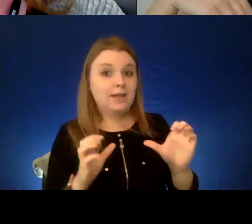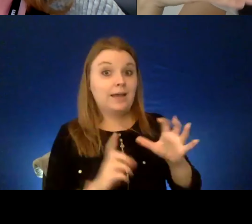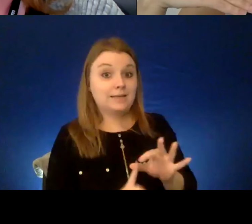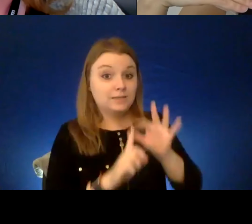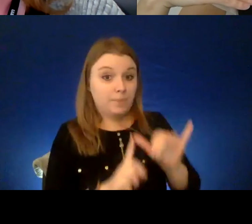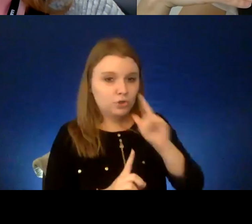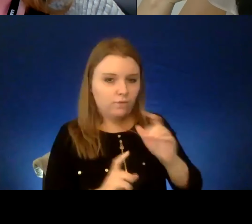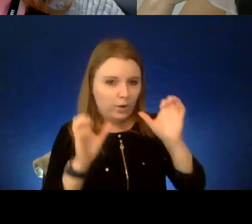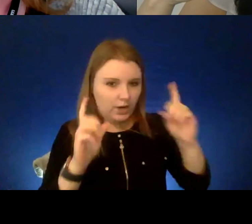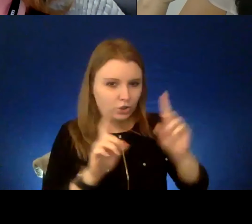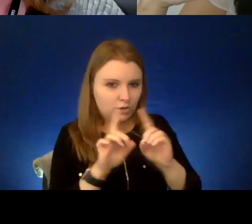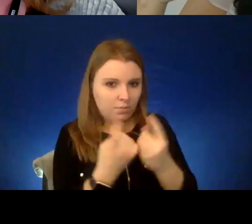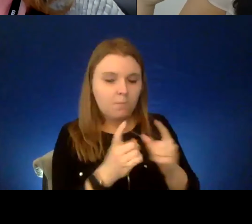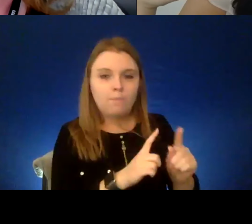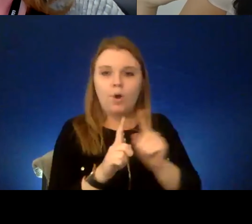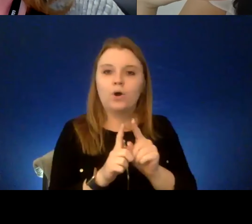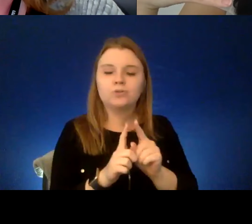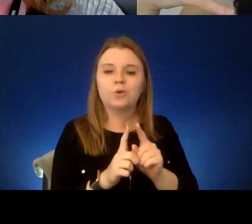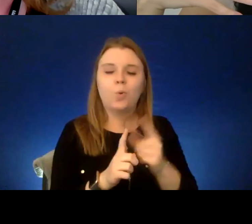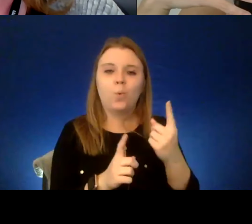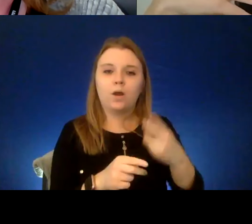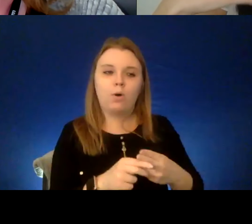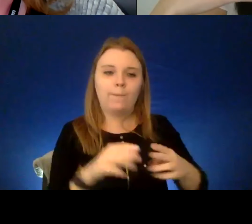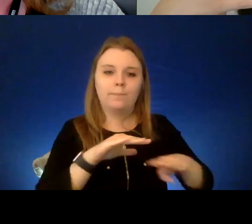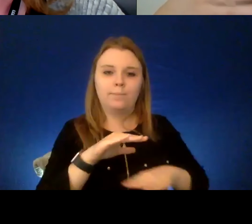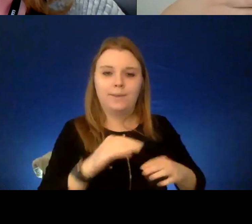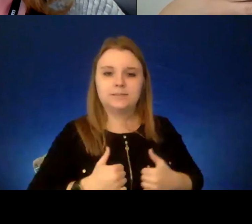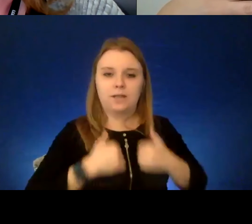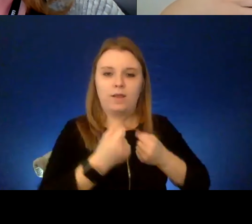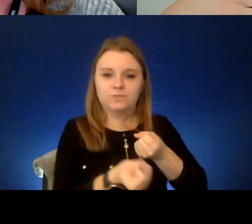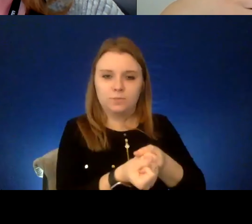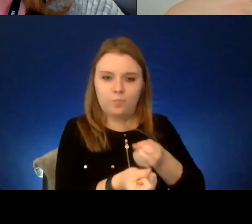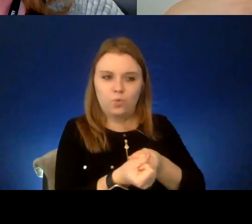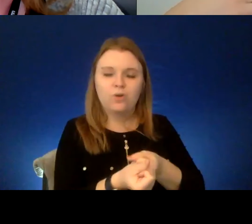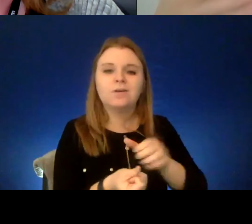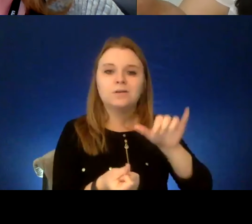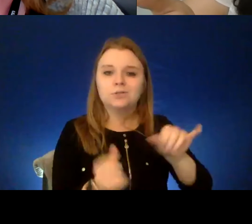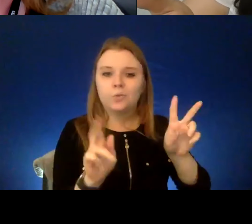but then also something called basic life support. And so that would be something where it's,